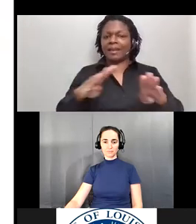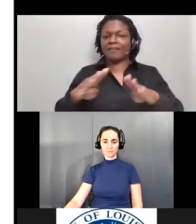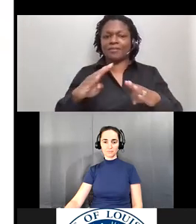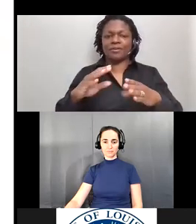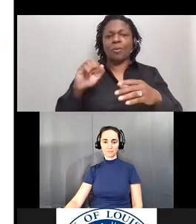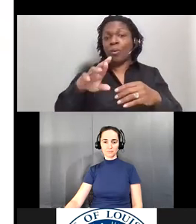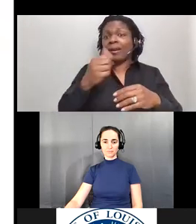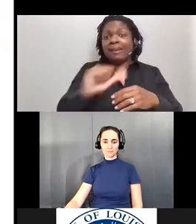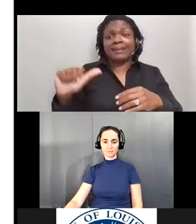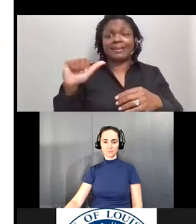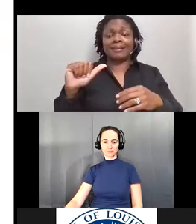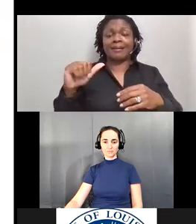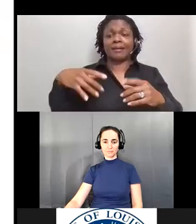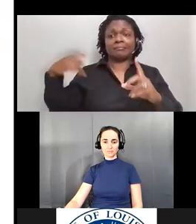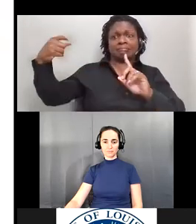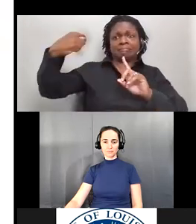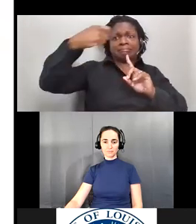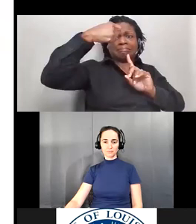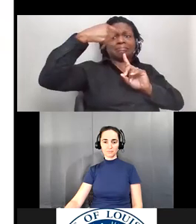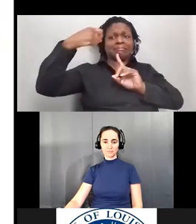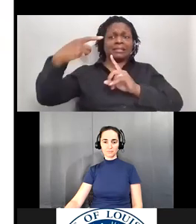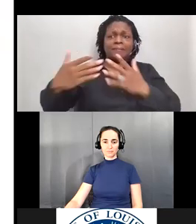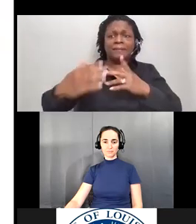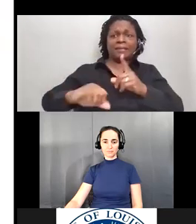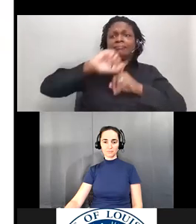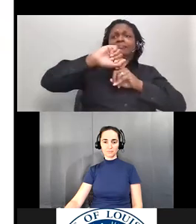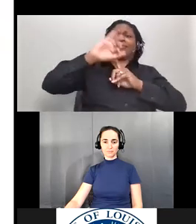to know that. 15:55:41 So, and also obviously the teachers.